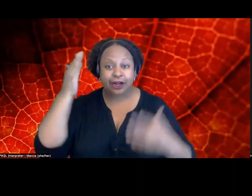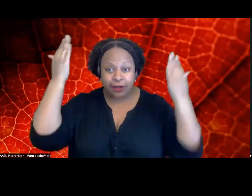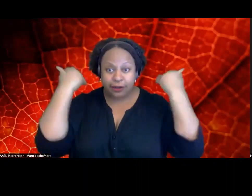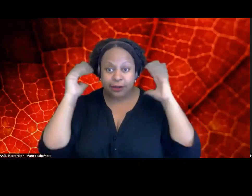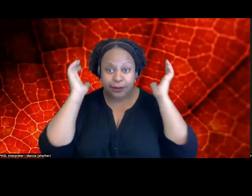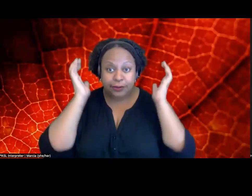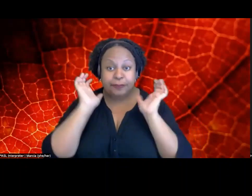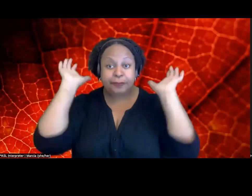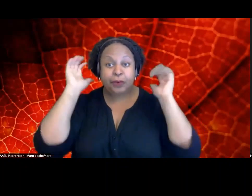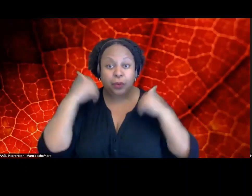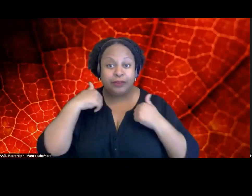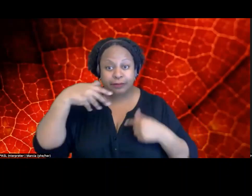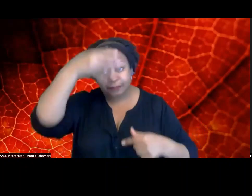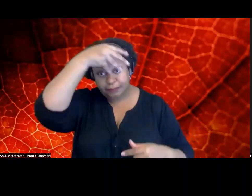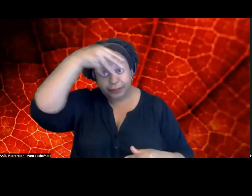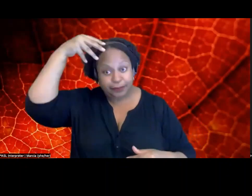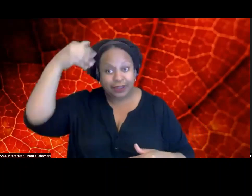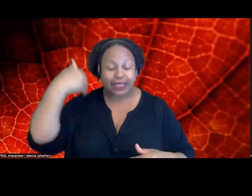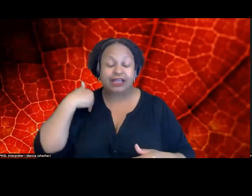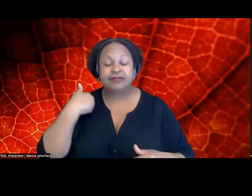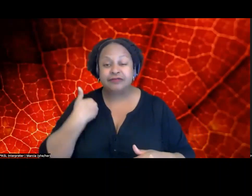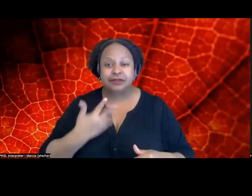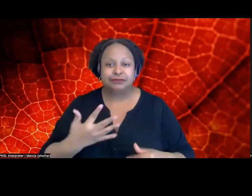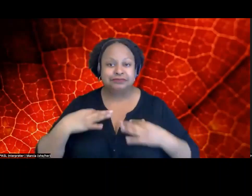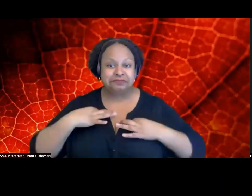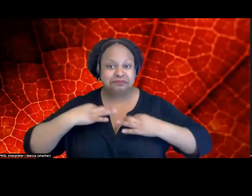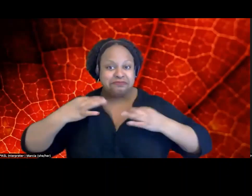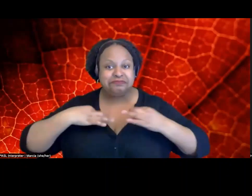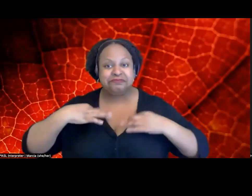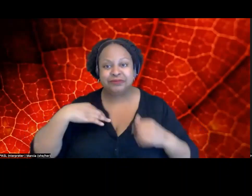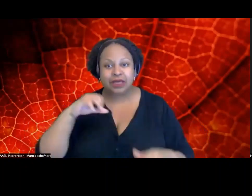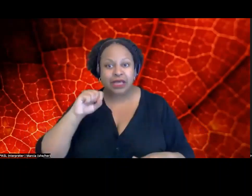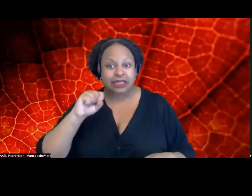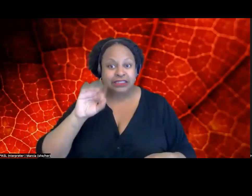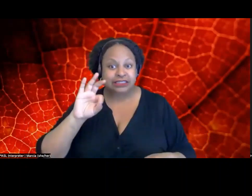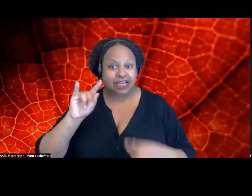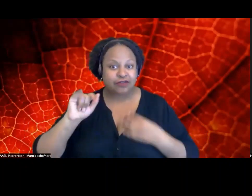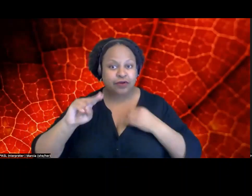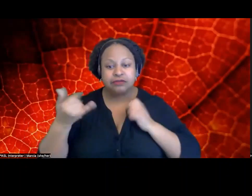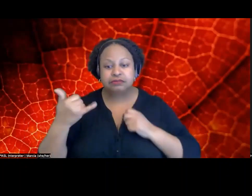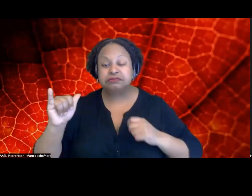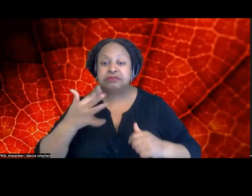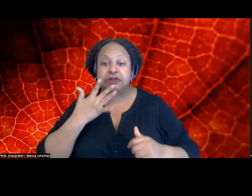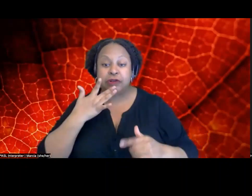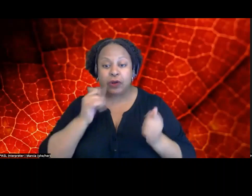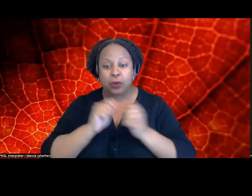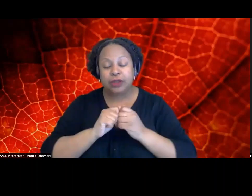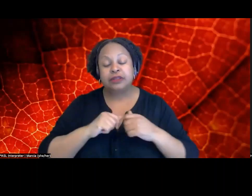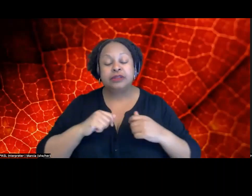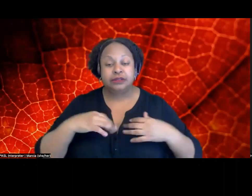I am wearing a saffron print sundress with a necklace of red berries and leaves.